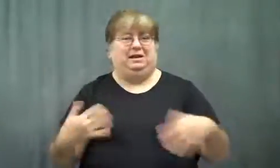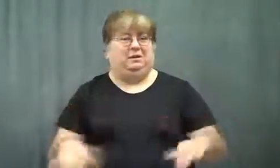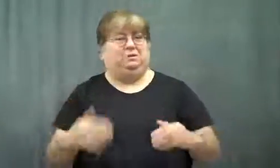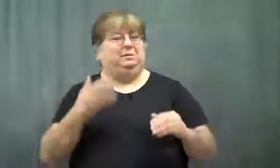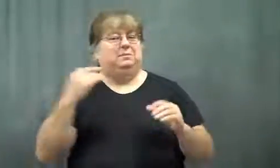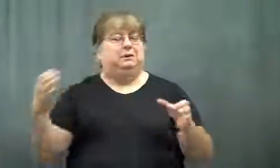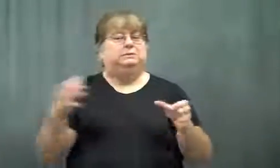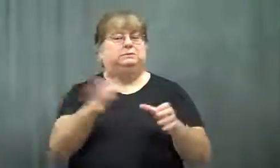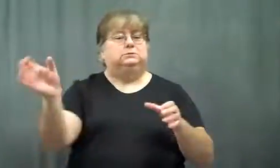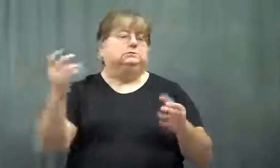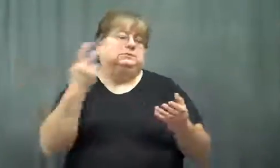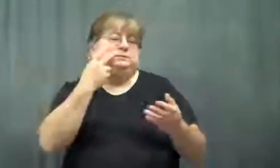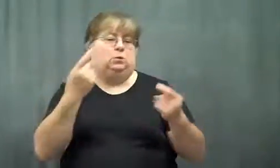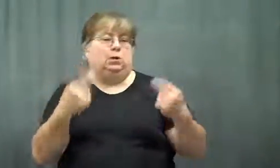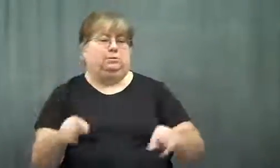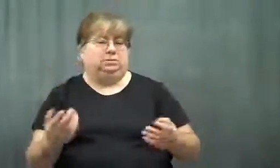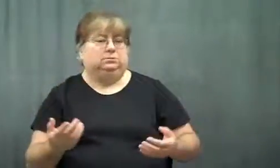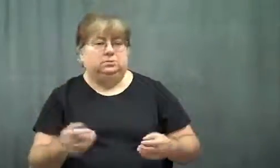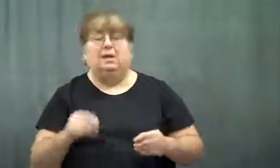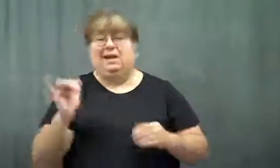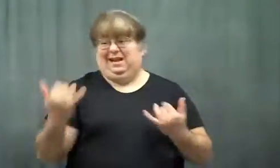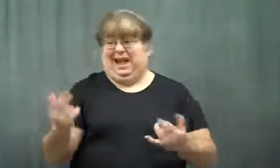It's better if it misses. We'll see.